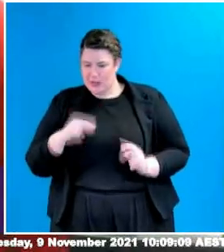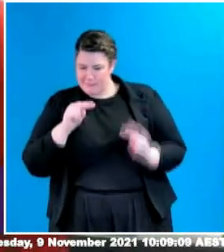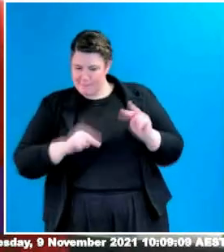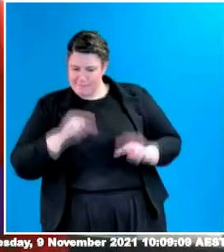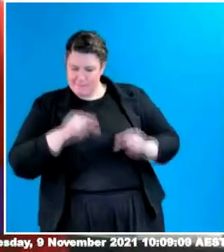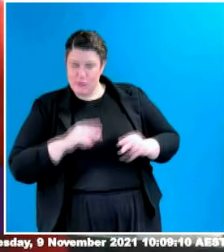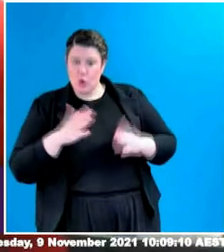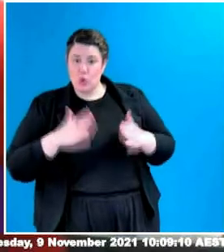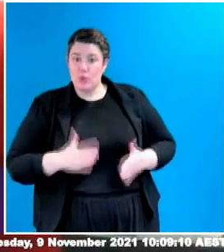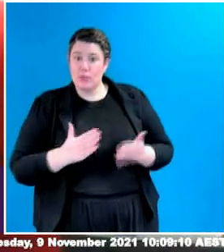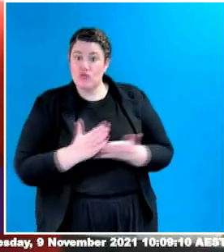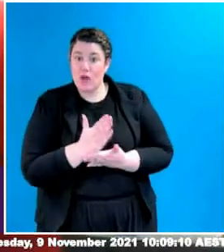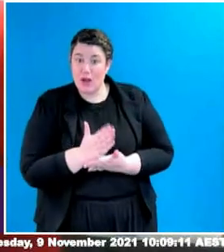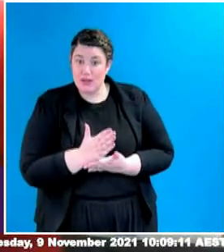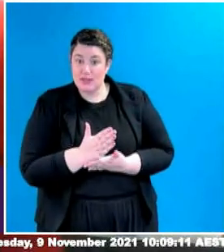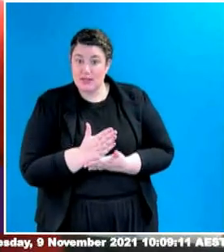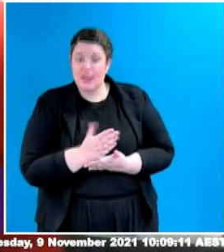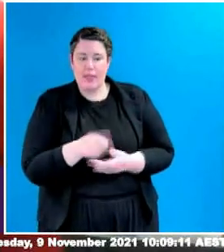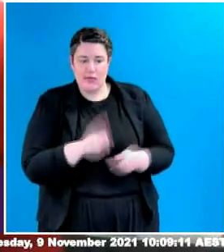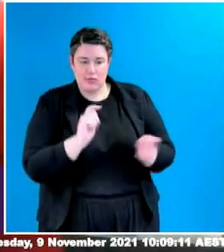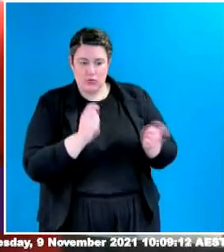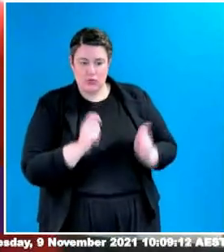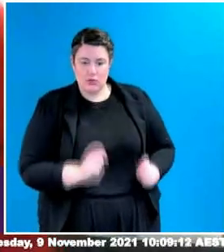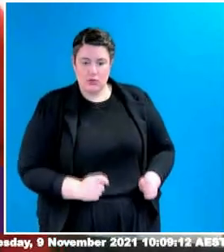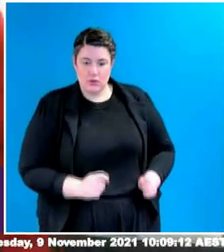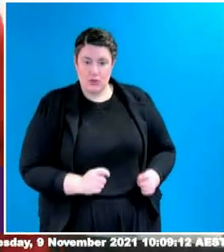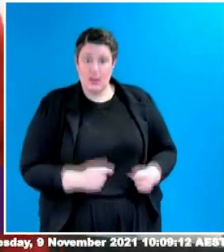But in the three years since, there have been 30 amendments to seven bills.